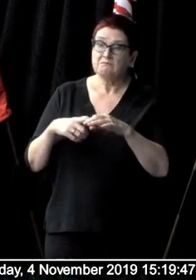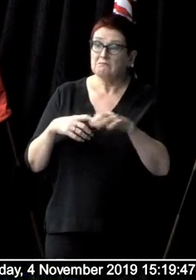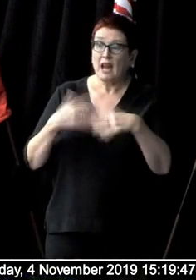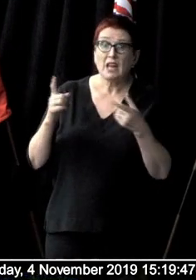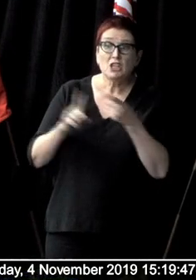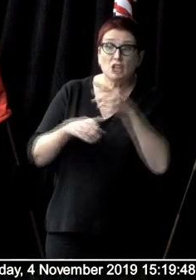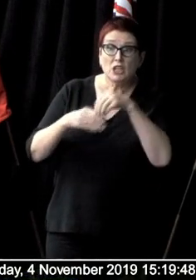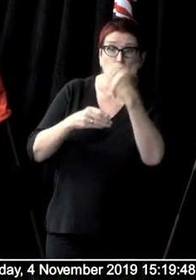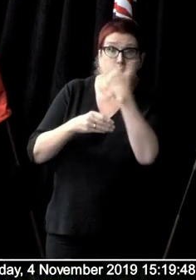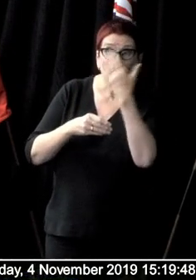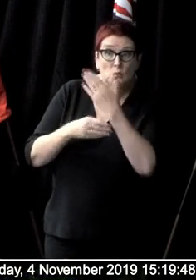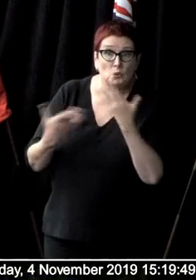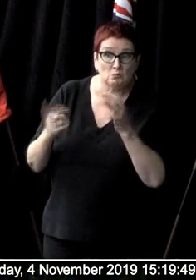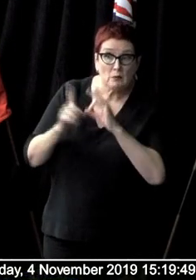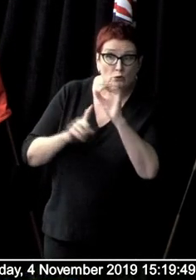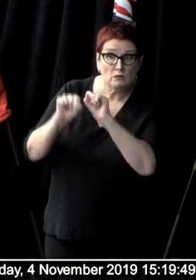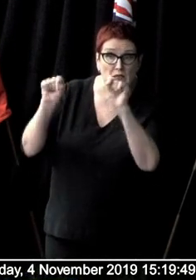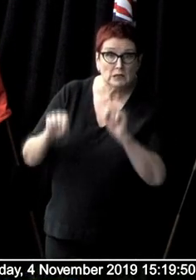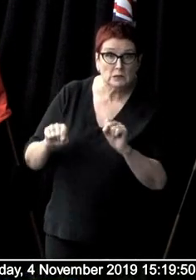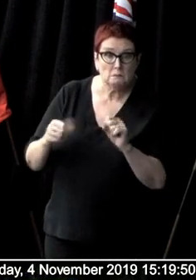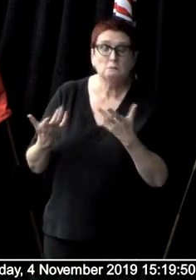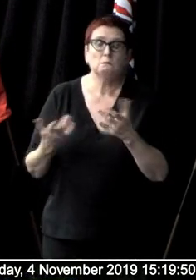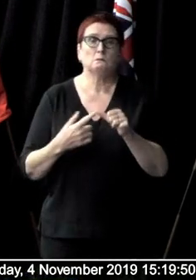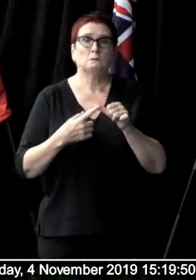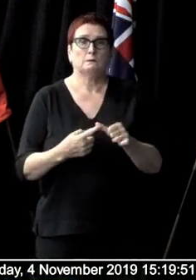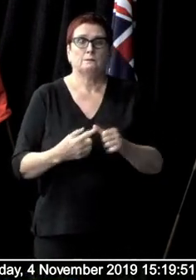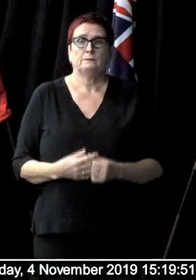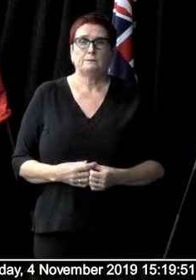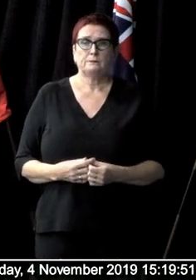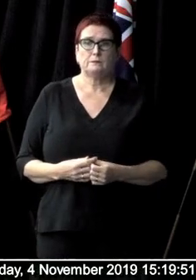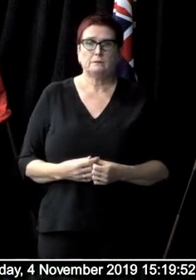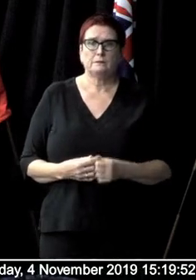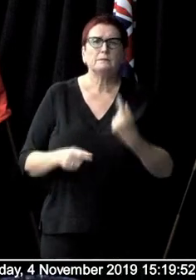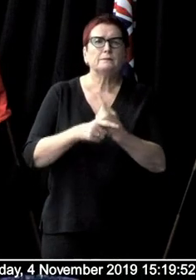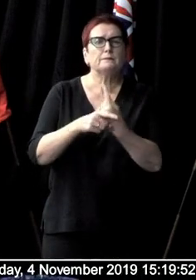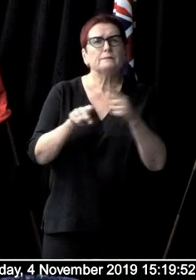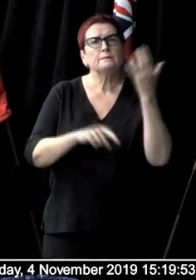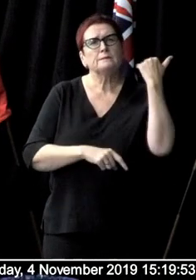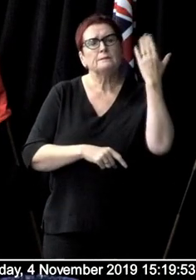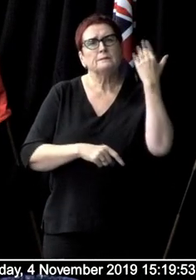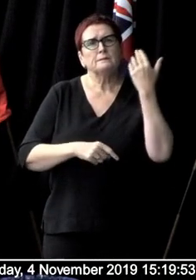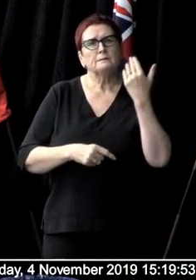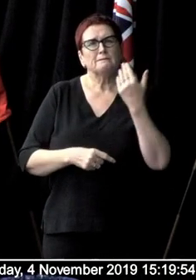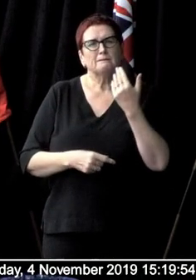So, as I was saying before, I think very few people actually get to